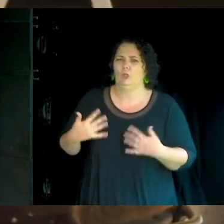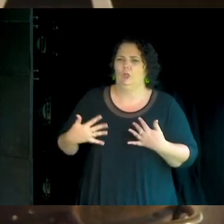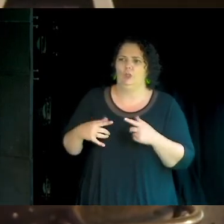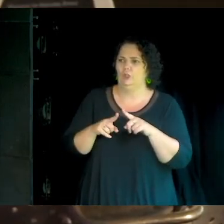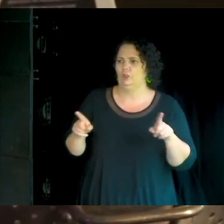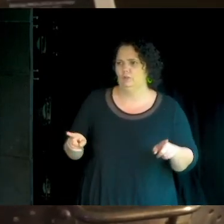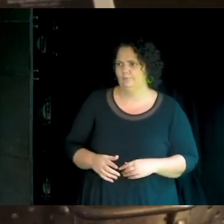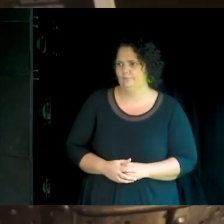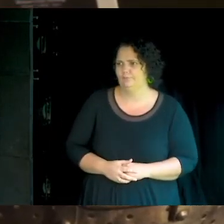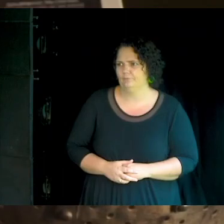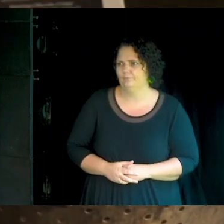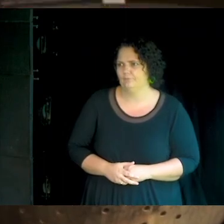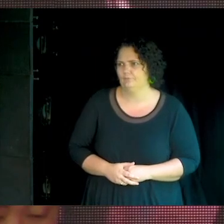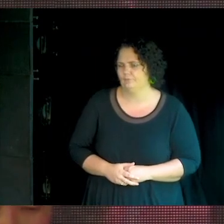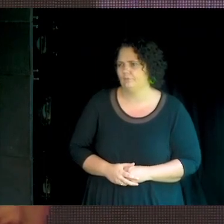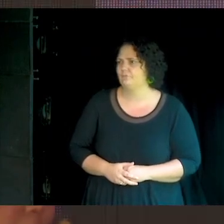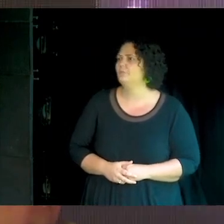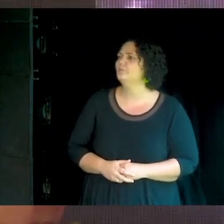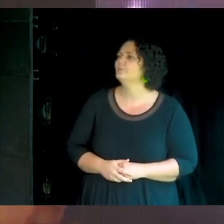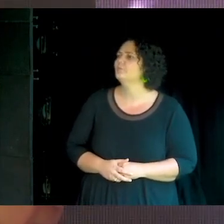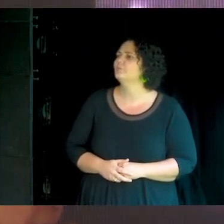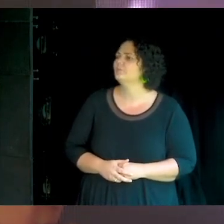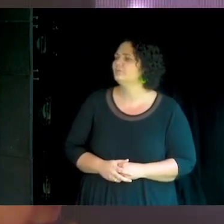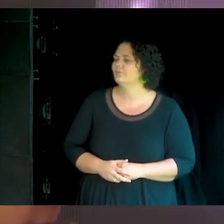so this is the one the claw as I said this is the best part okay